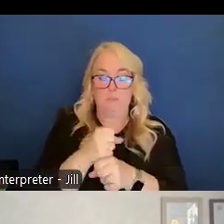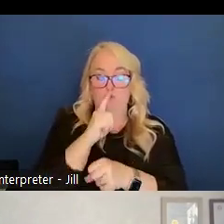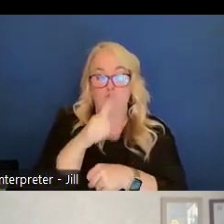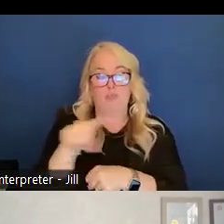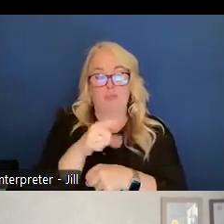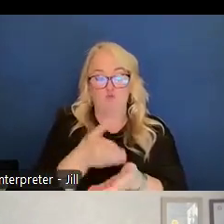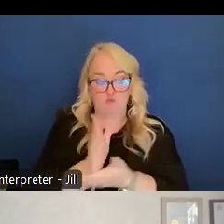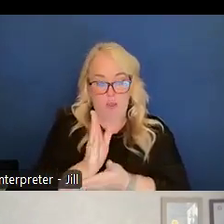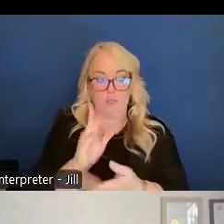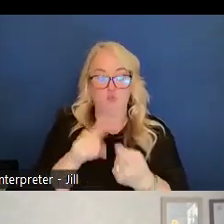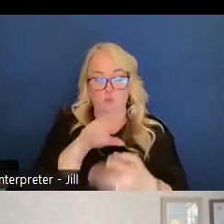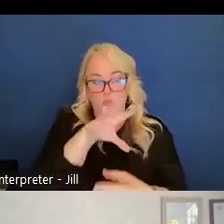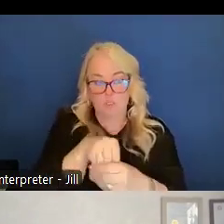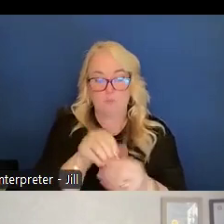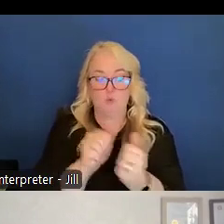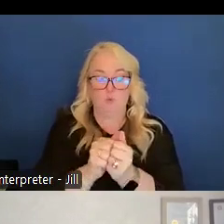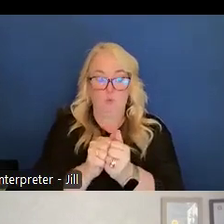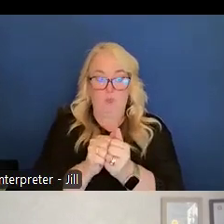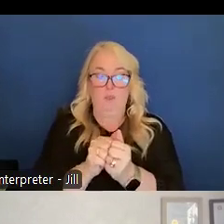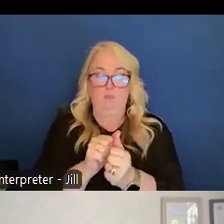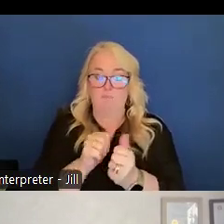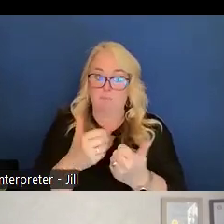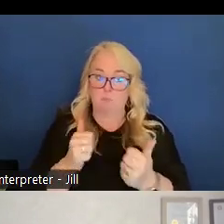thriving community life. So anything that has to do with